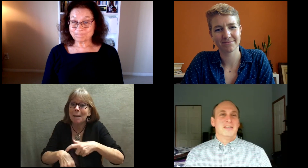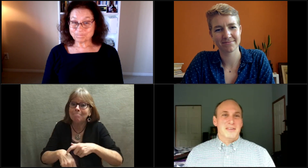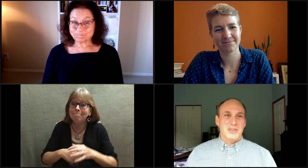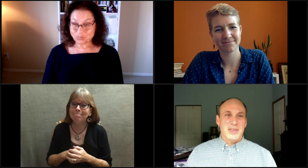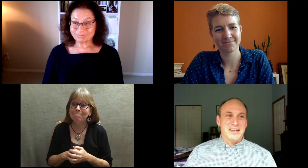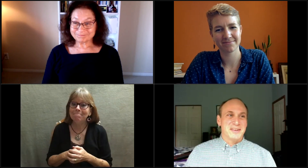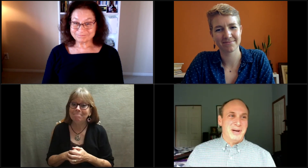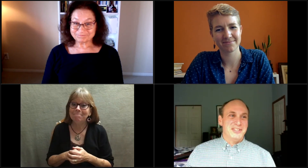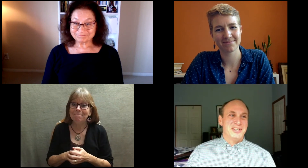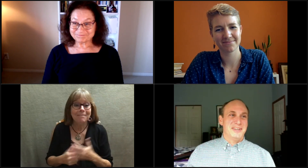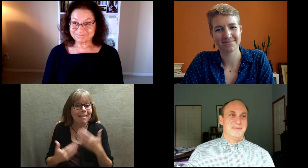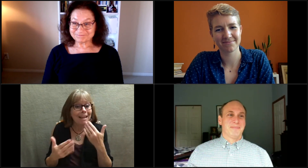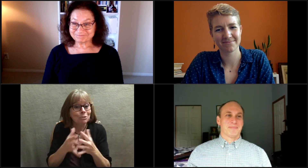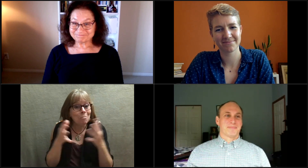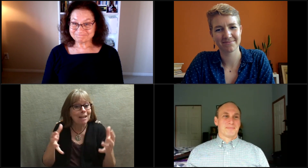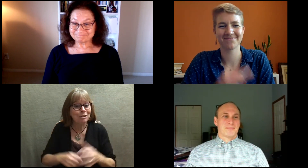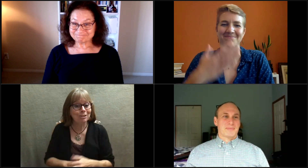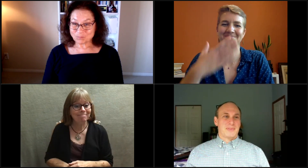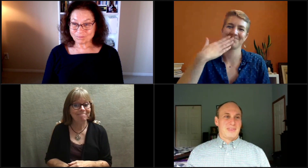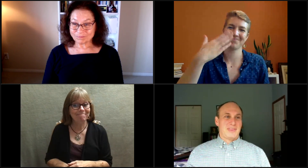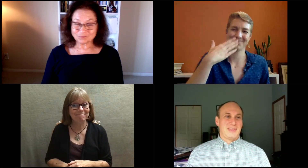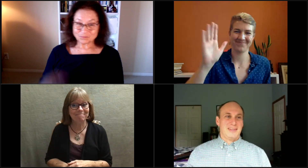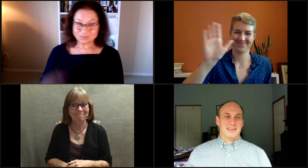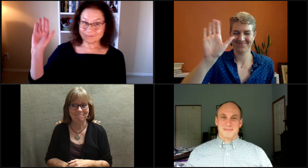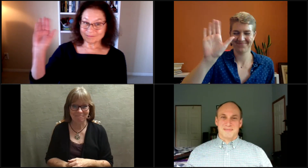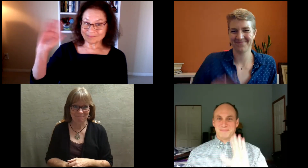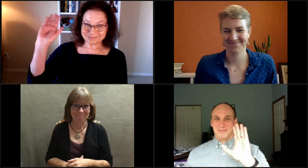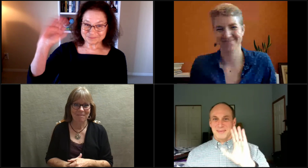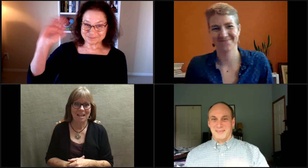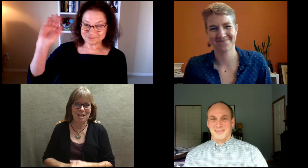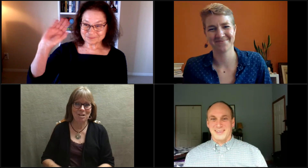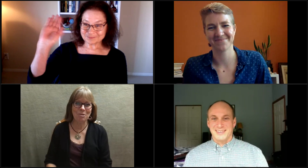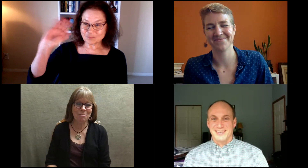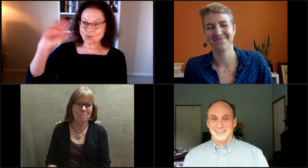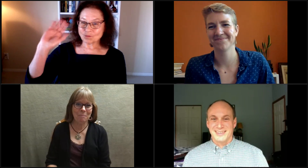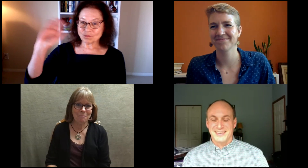Thanks so much. Dr. Mayberry, [Tory Sampson] Thank you!